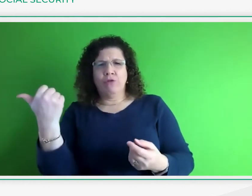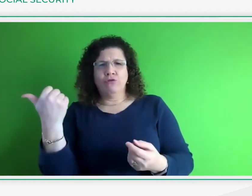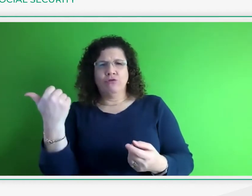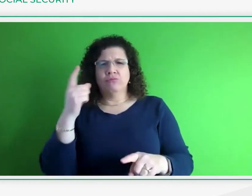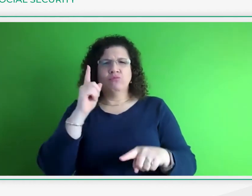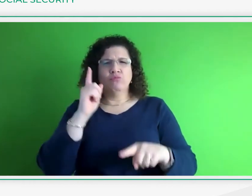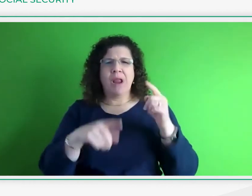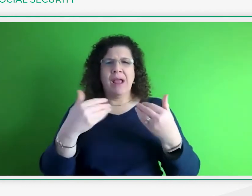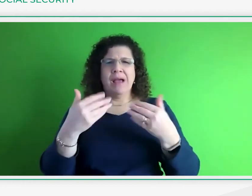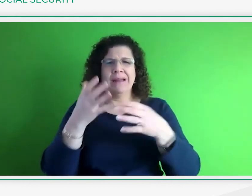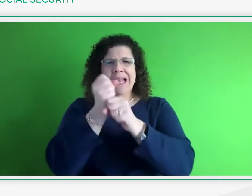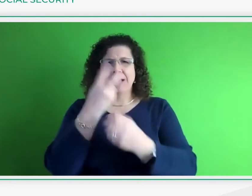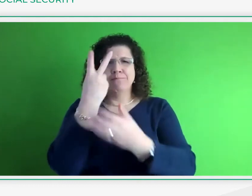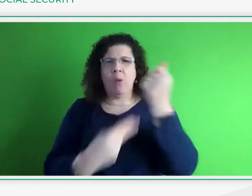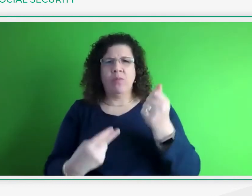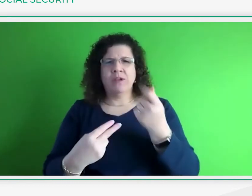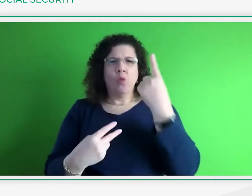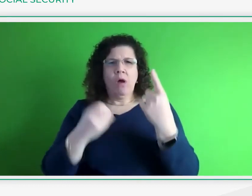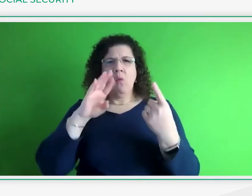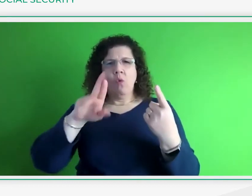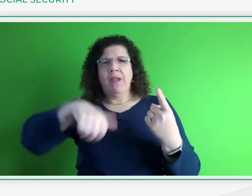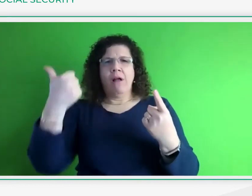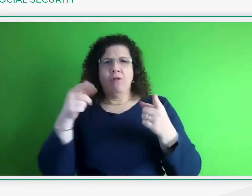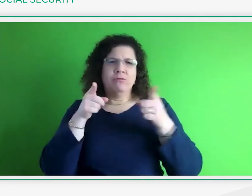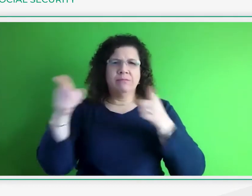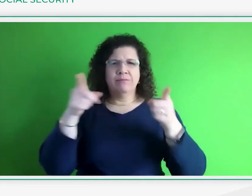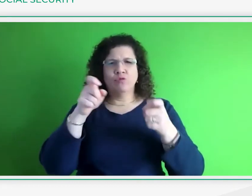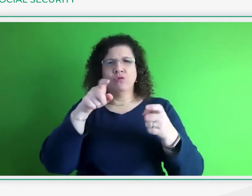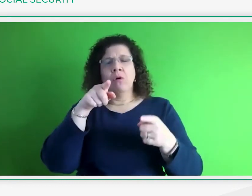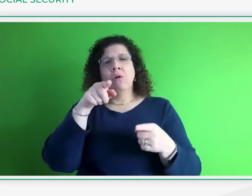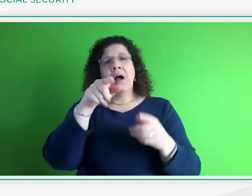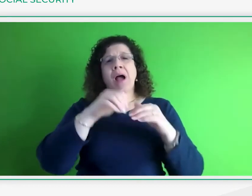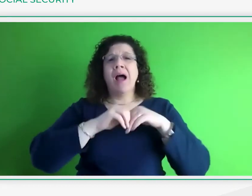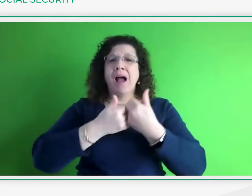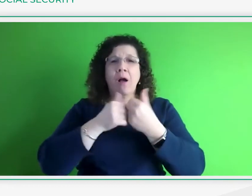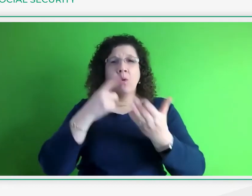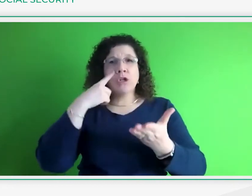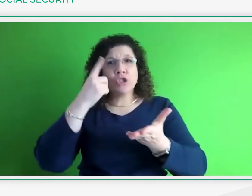It's really one or the other. You cannot get both benefits. You have to get one or the other.